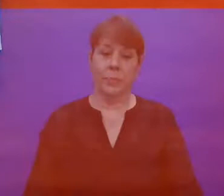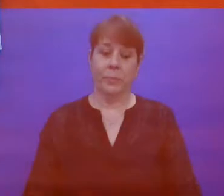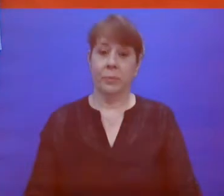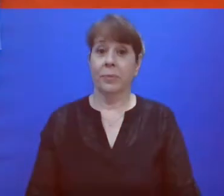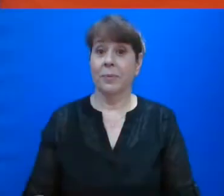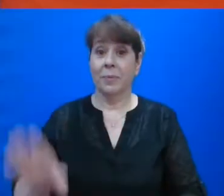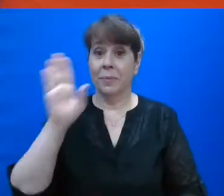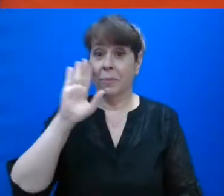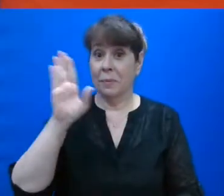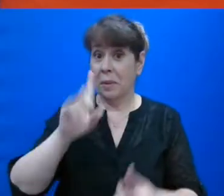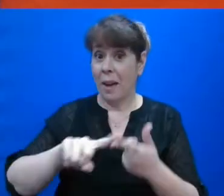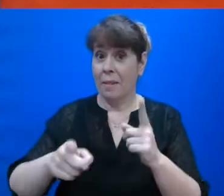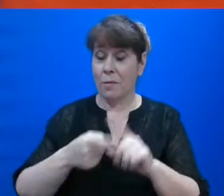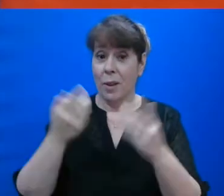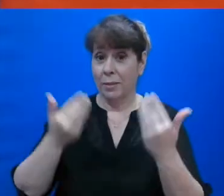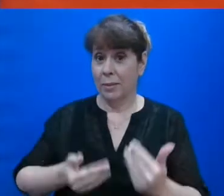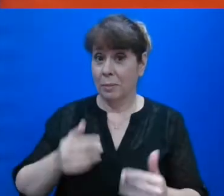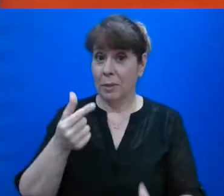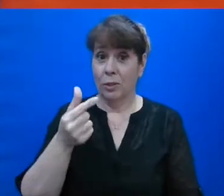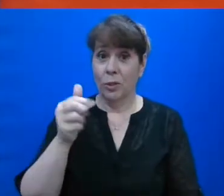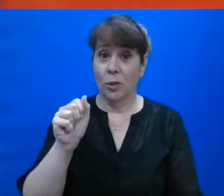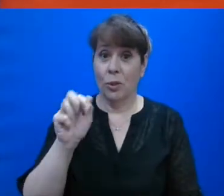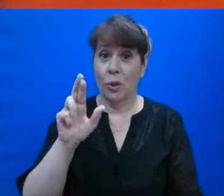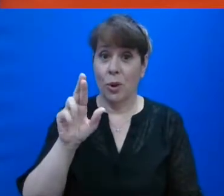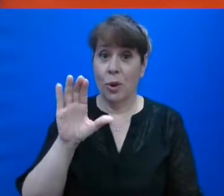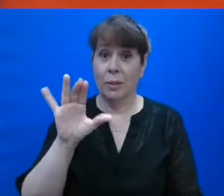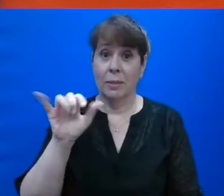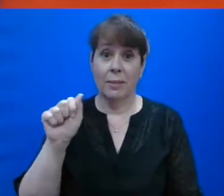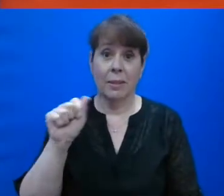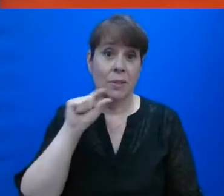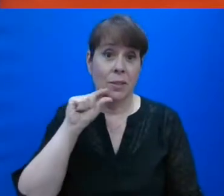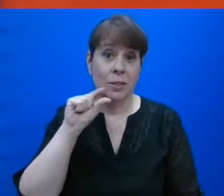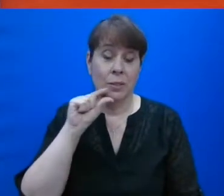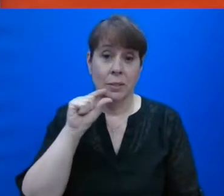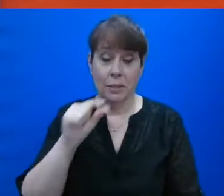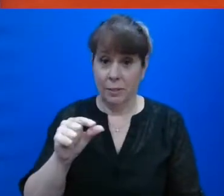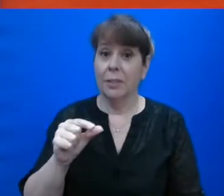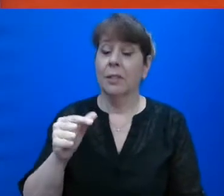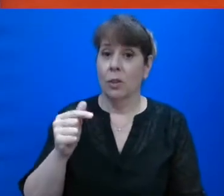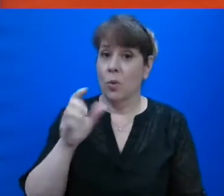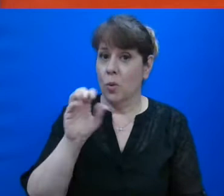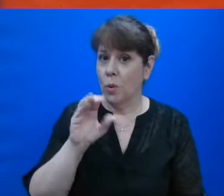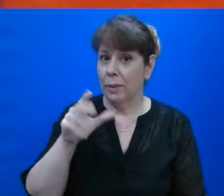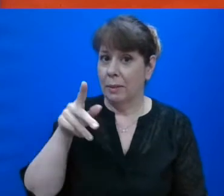HI, FRIENDS. IT'S MRS. GARCIA, ORANGE COUNTY PUBLIC SCHOOLS, EARLY CHILDHOOD EDUCATION TEACHER,